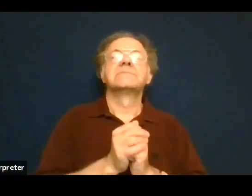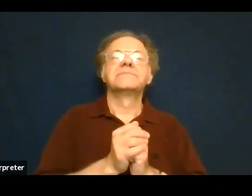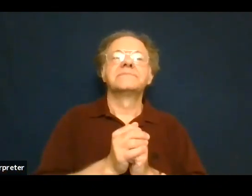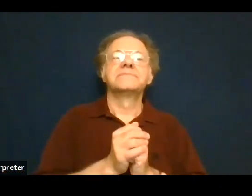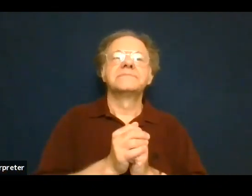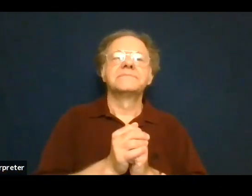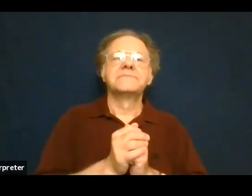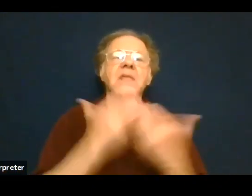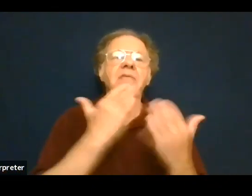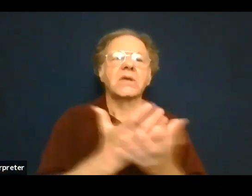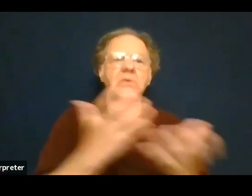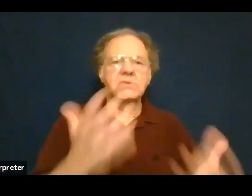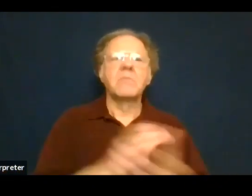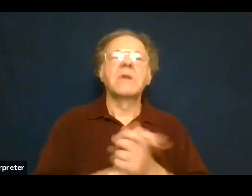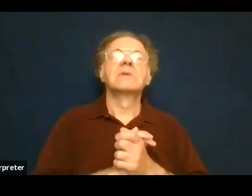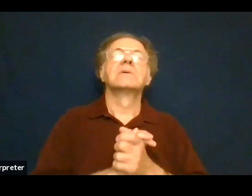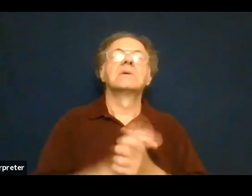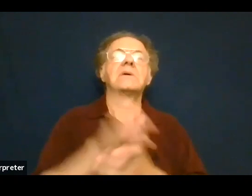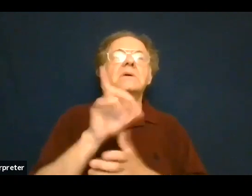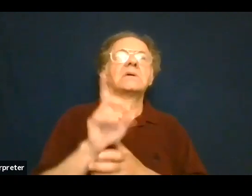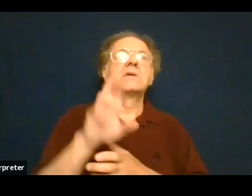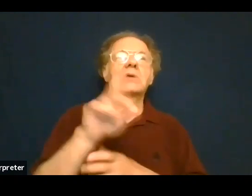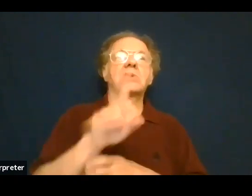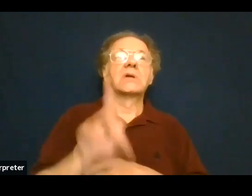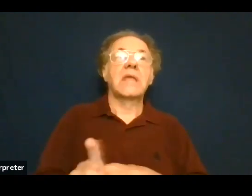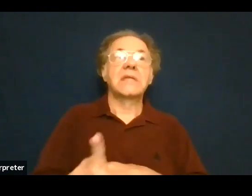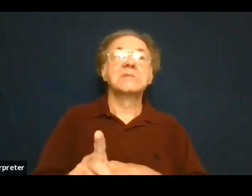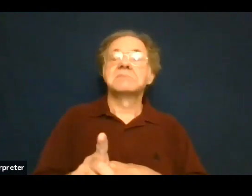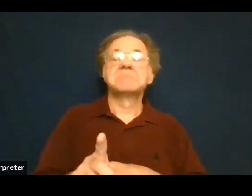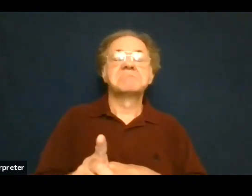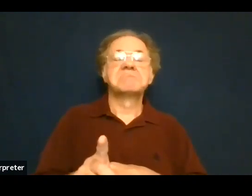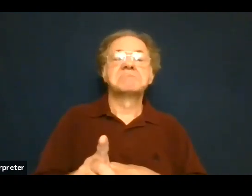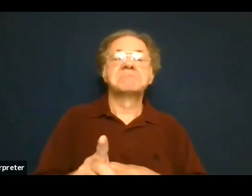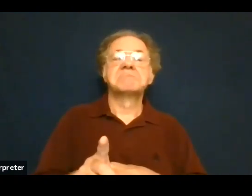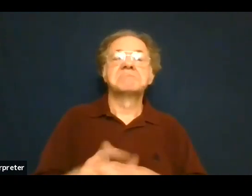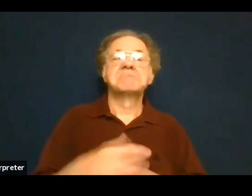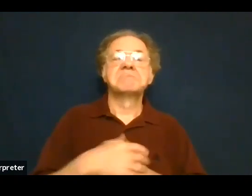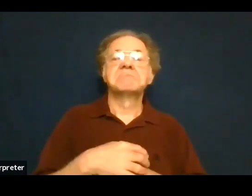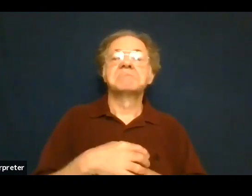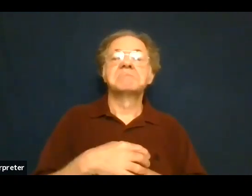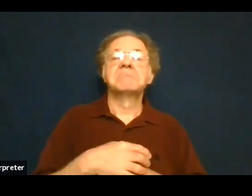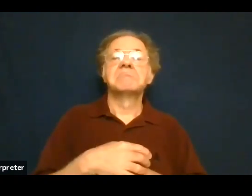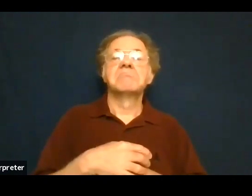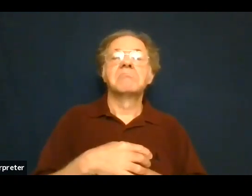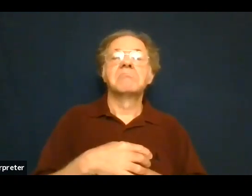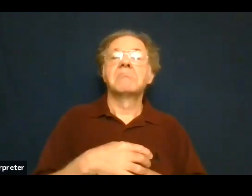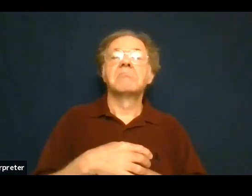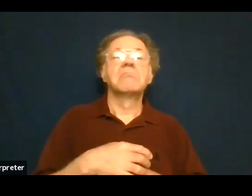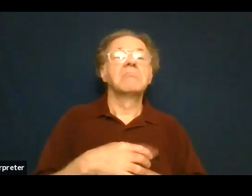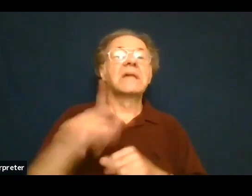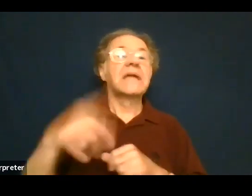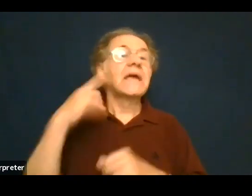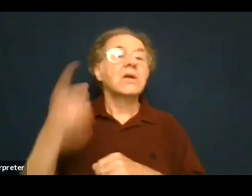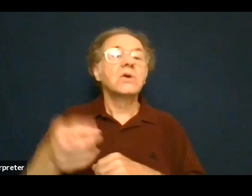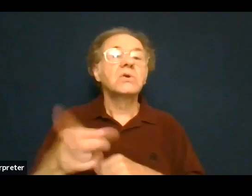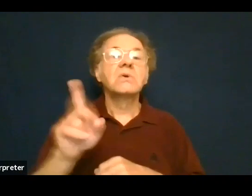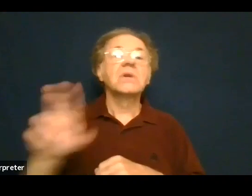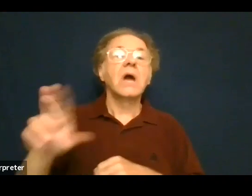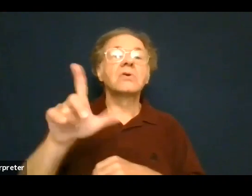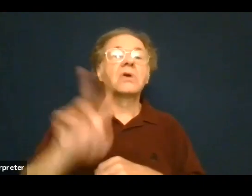And Dr. Lentz. Can't hear you.